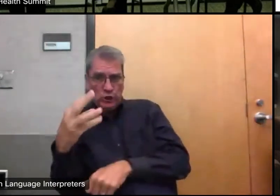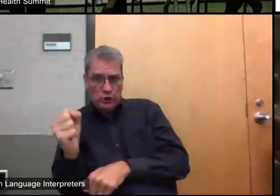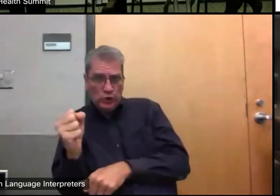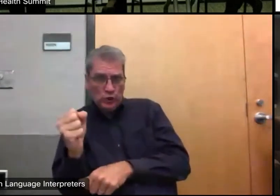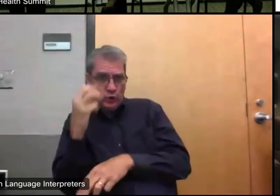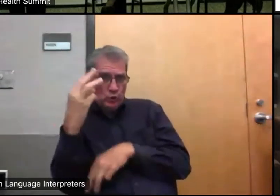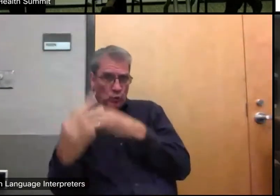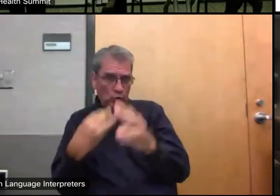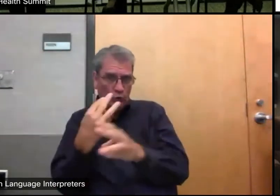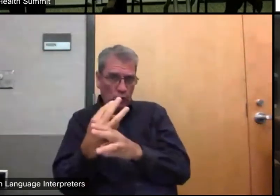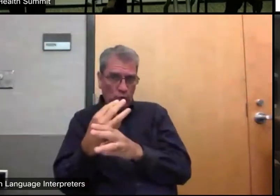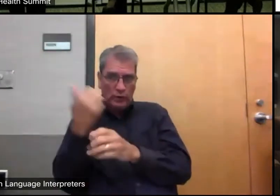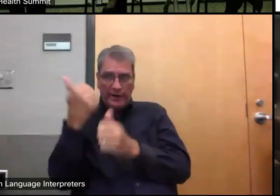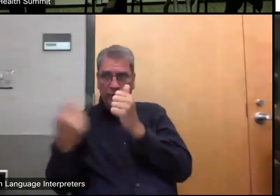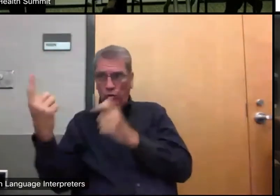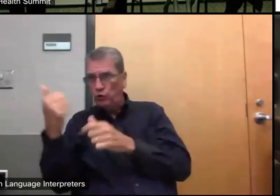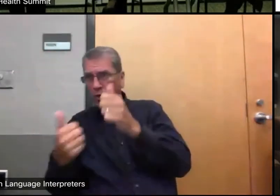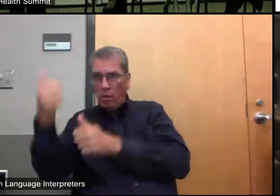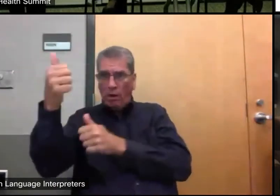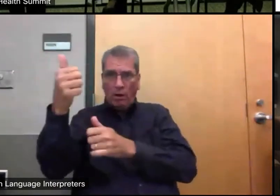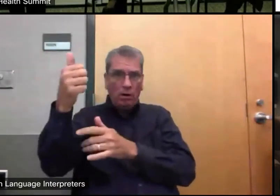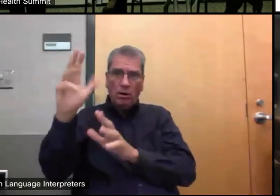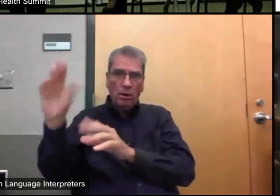where everyone is trying to get the latest information, get it out.